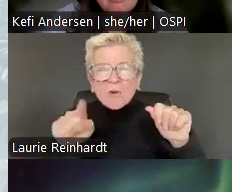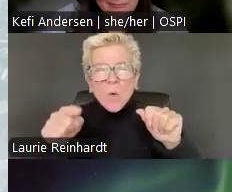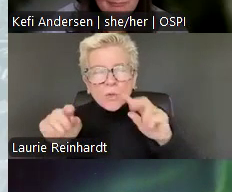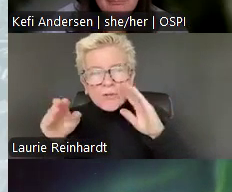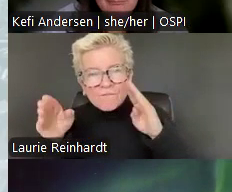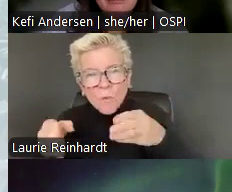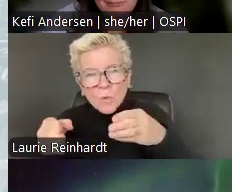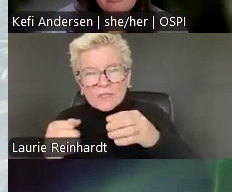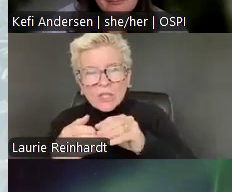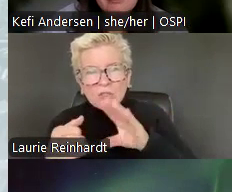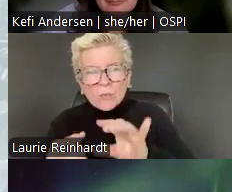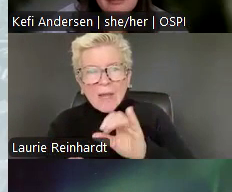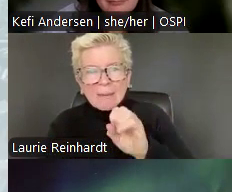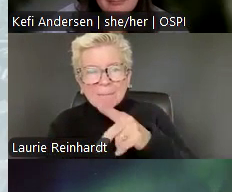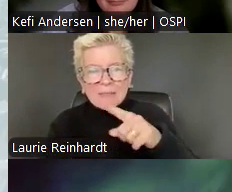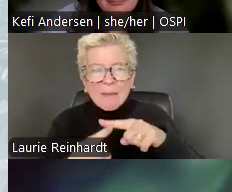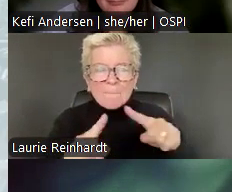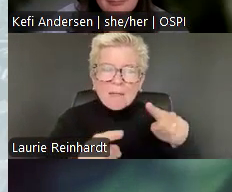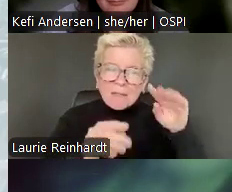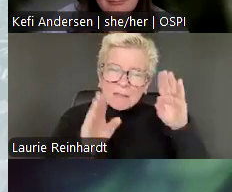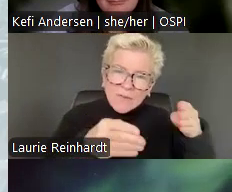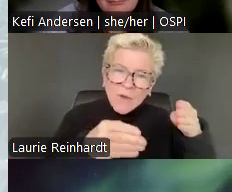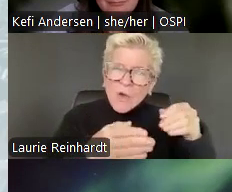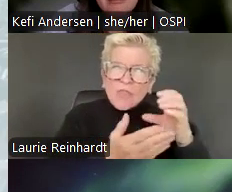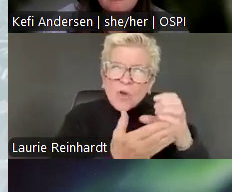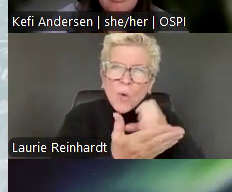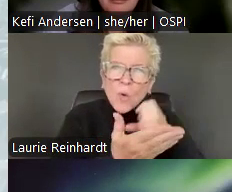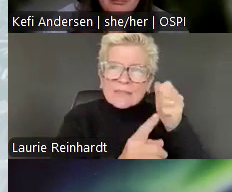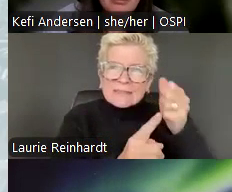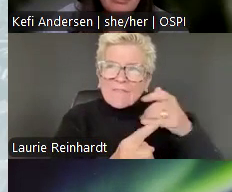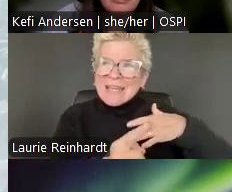what courses are really hard for students right? And so maybe you're looking at